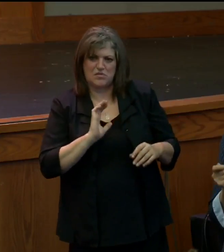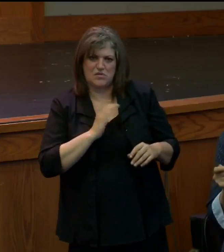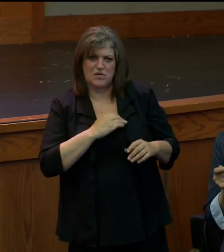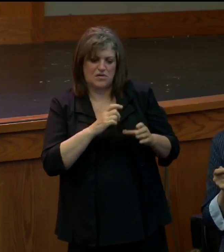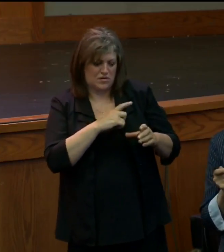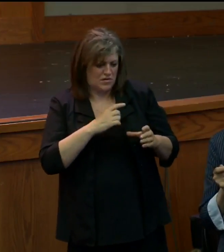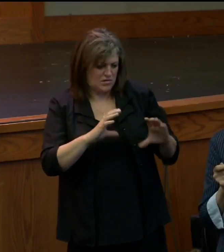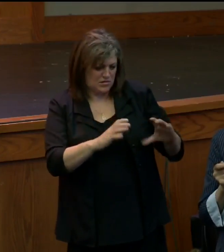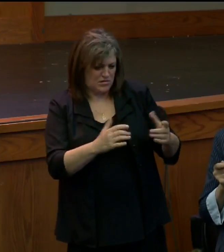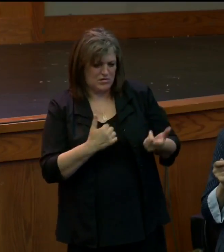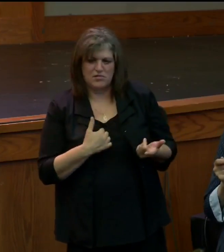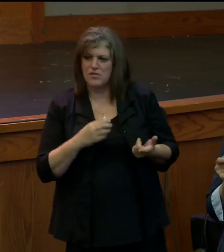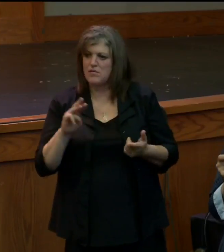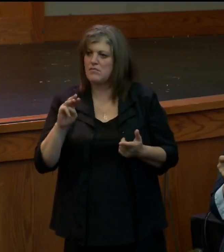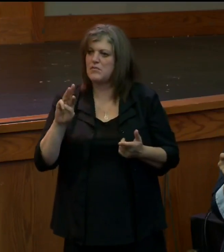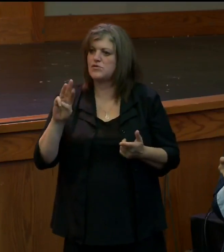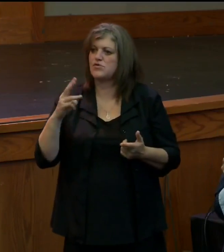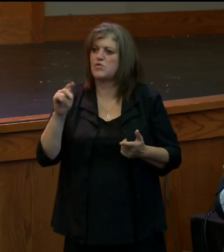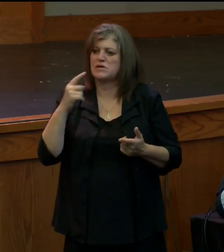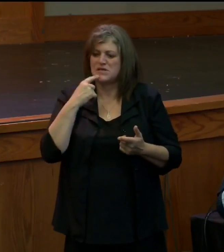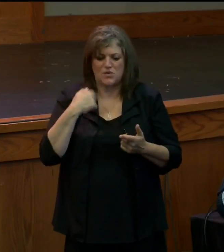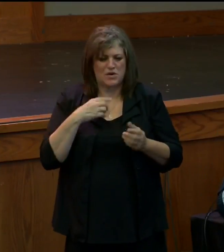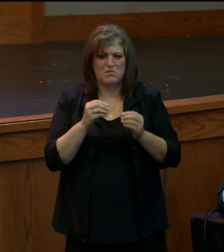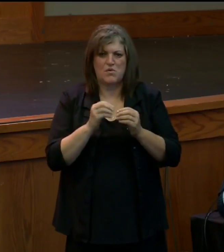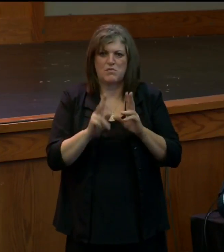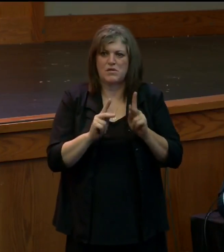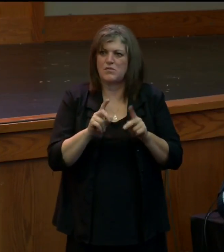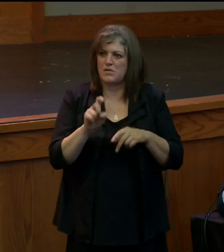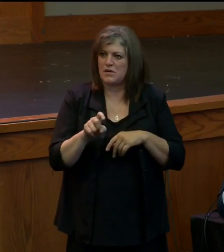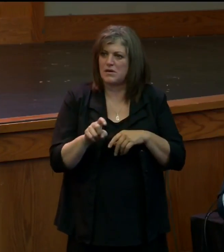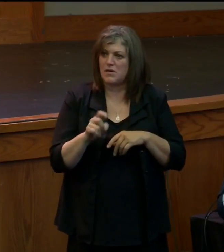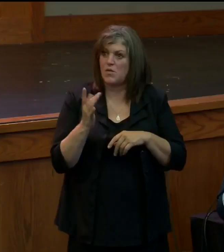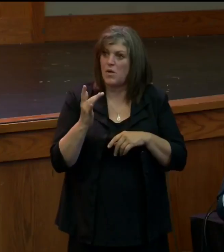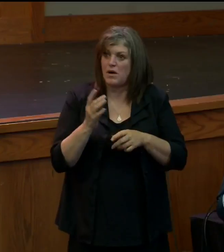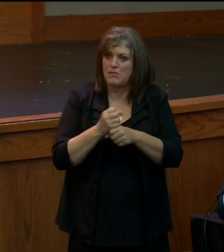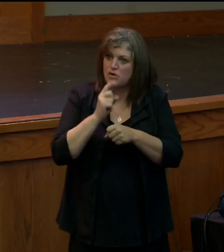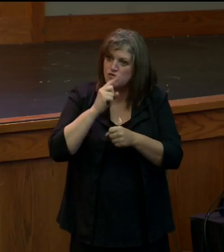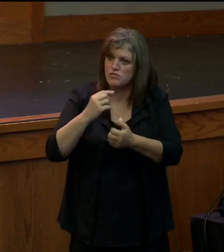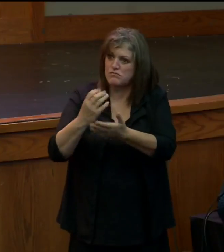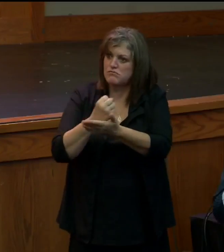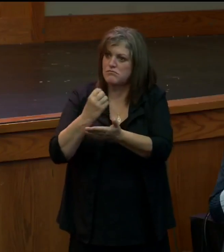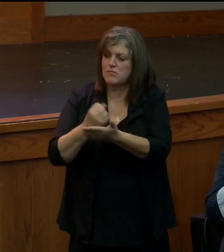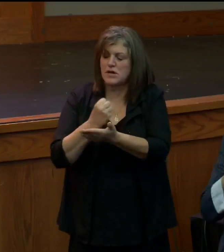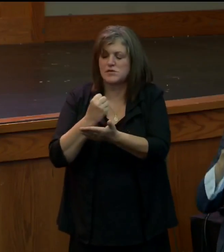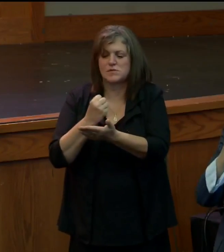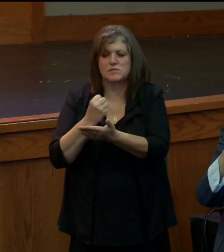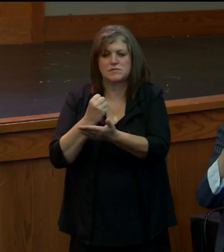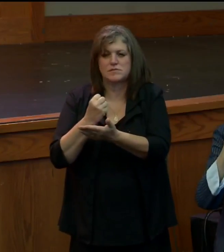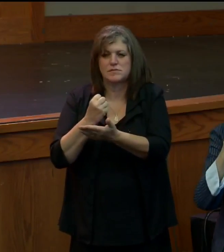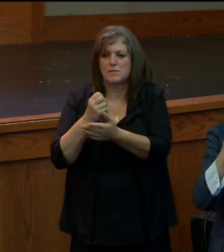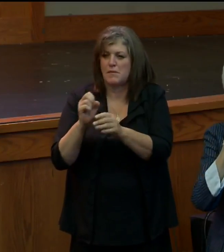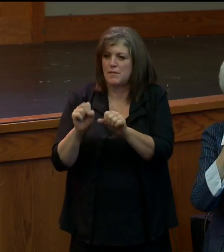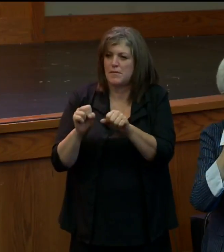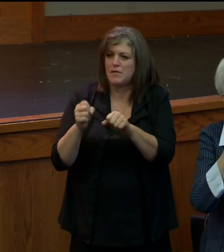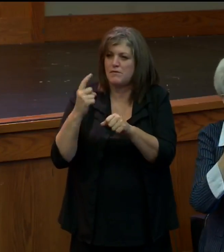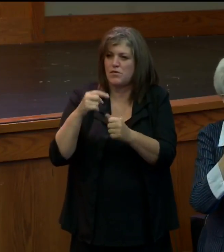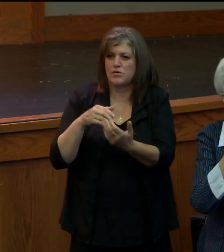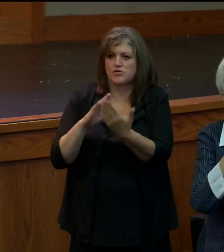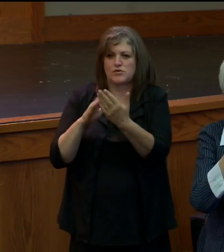MR. WHITE SAID, THAT WE HAVE A LARGER LEGISLATURE SO THAT WE CAN ENSURE MAXIMUM ABILITY TO ADDRESS THE ISSUES THAT ARE